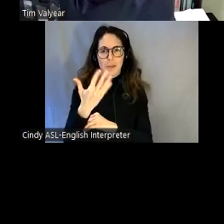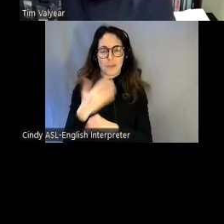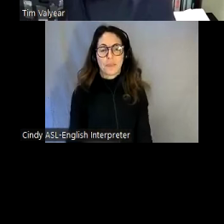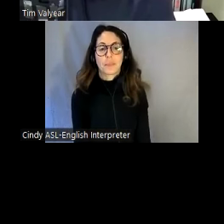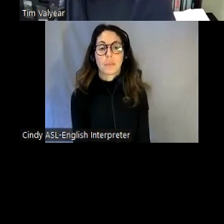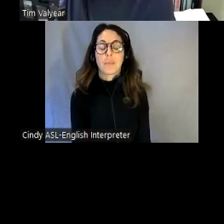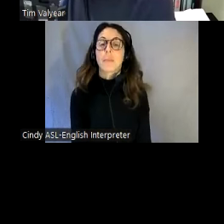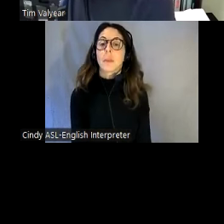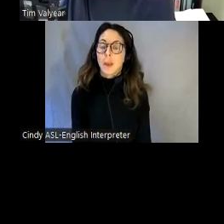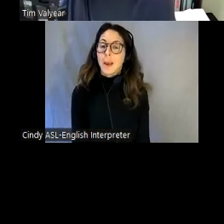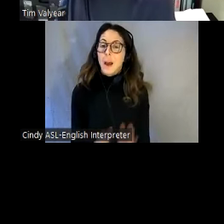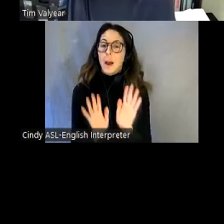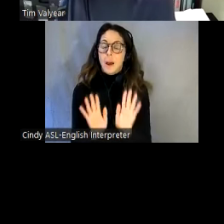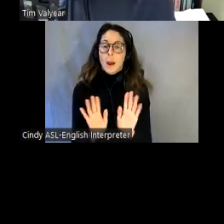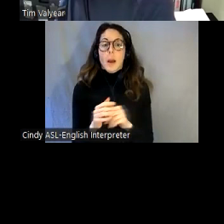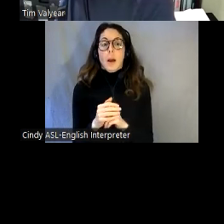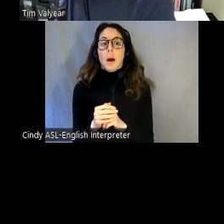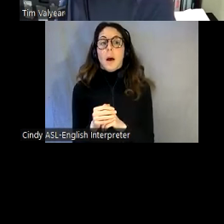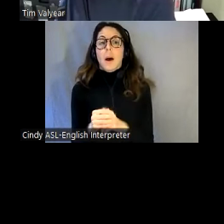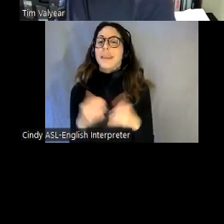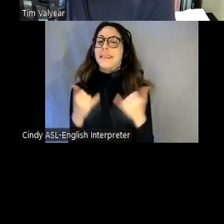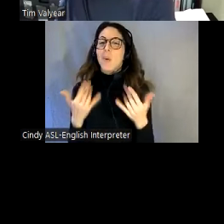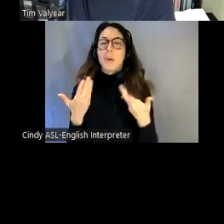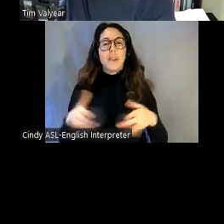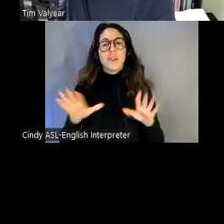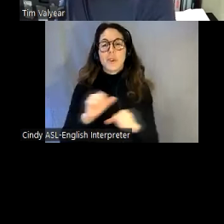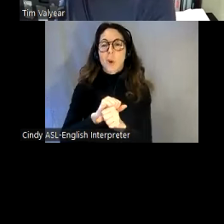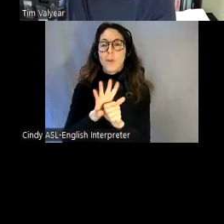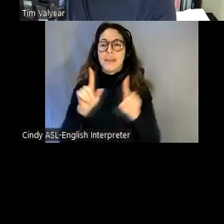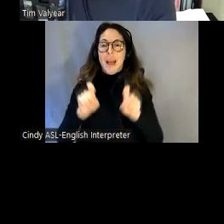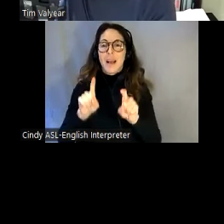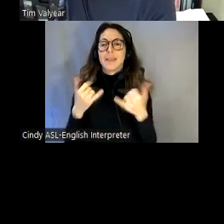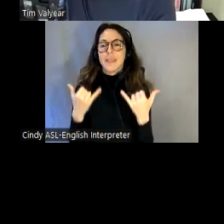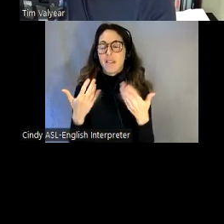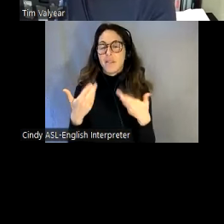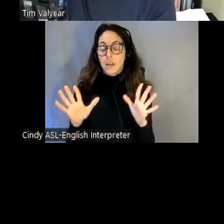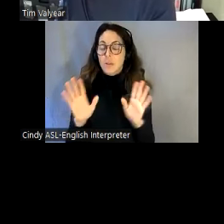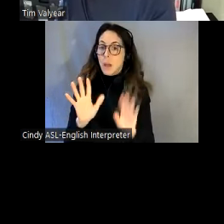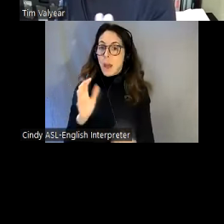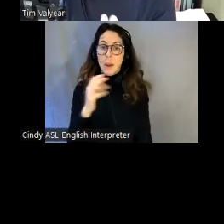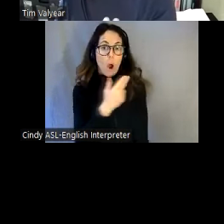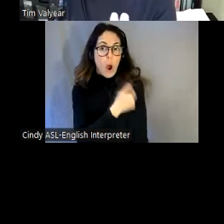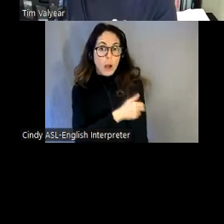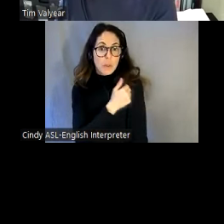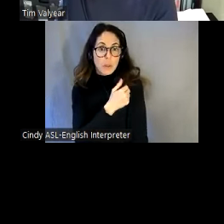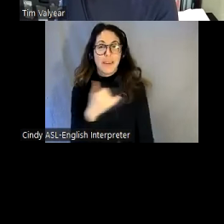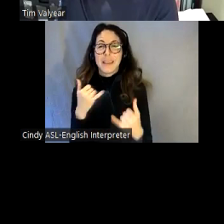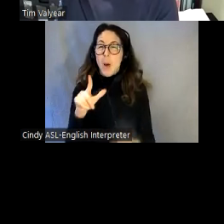for COVID in the last 90 days, you need to do that same self-isolation nor five days. Most people do not need, and